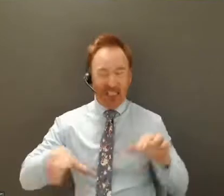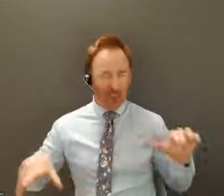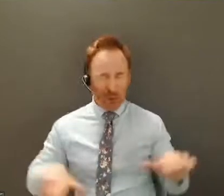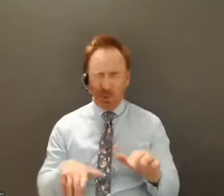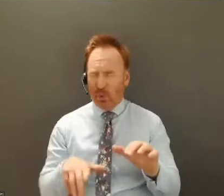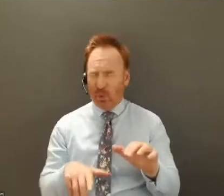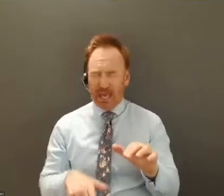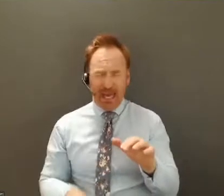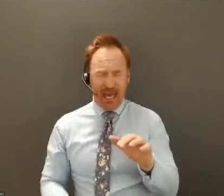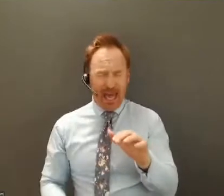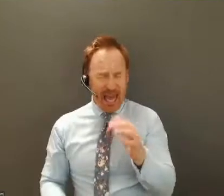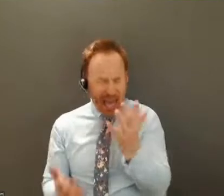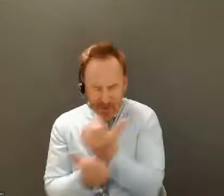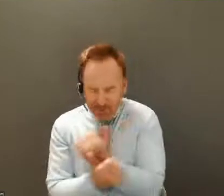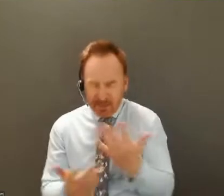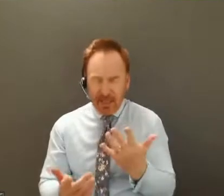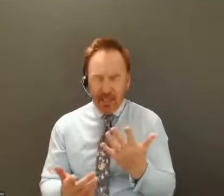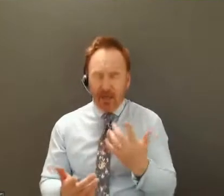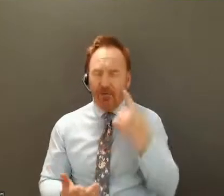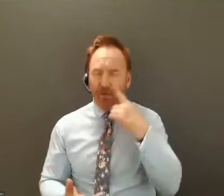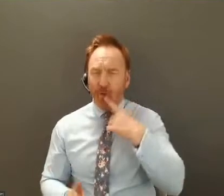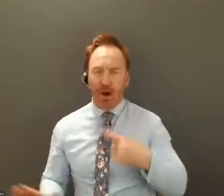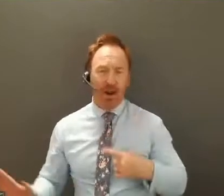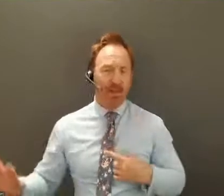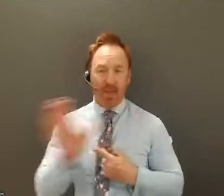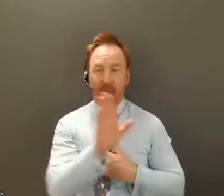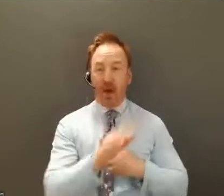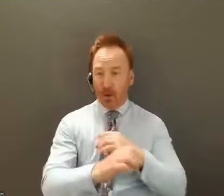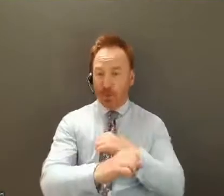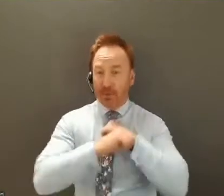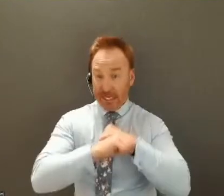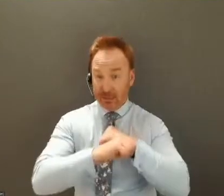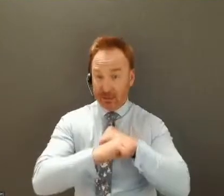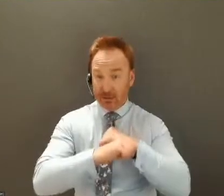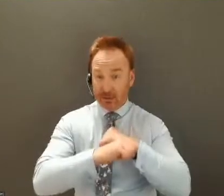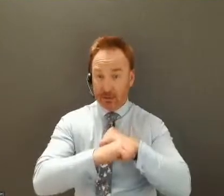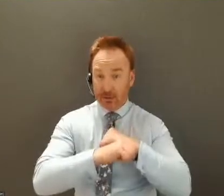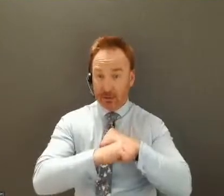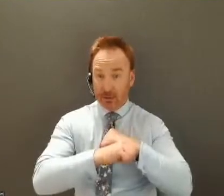I think the team at the health